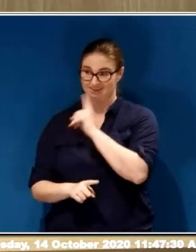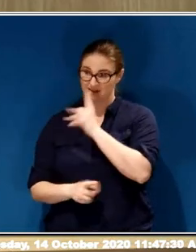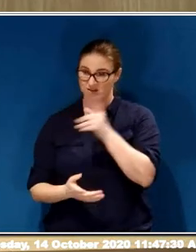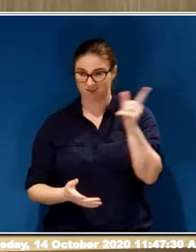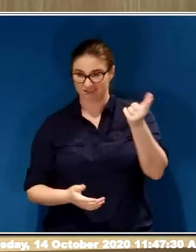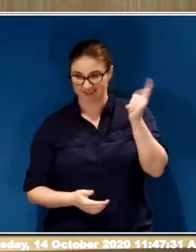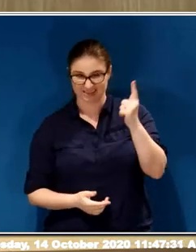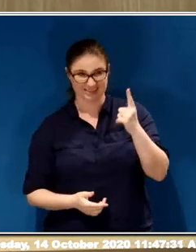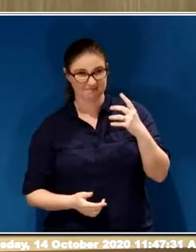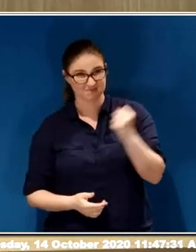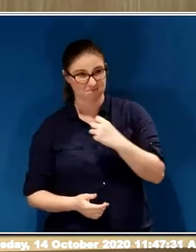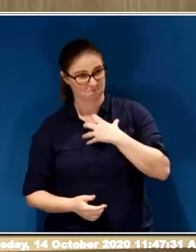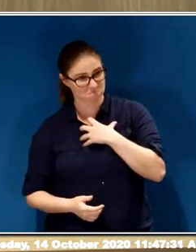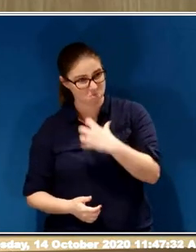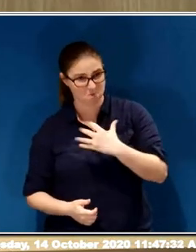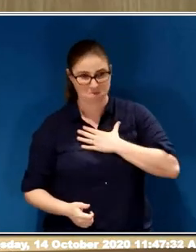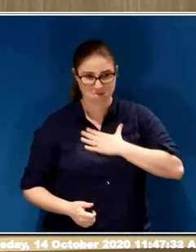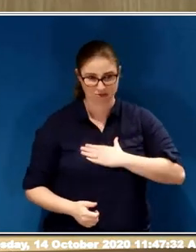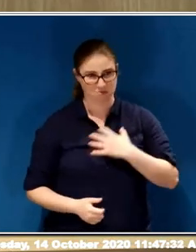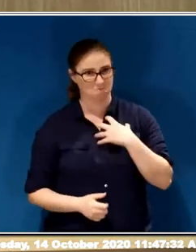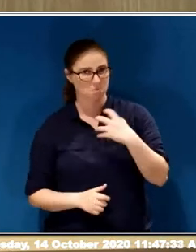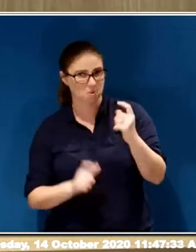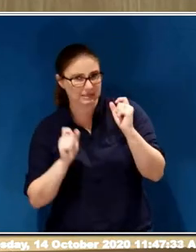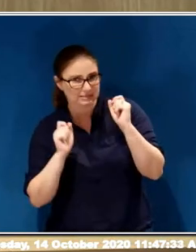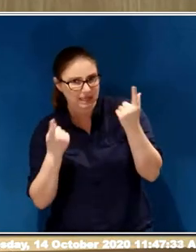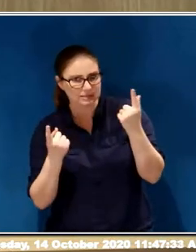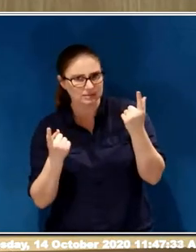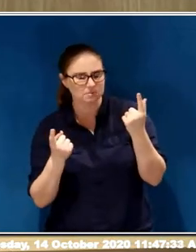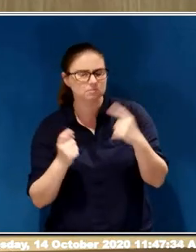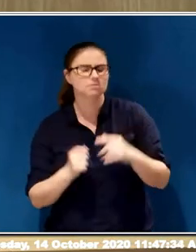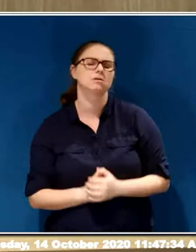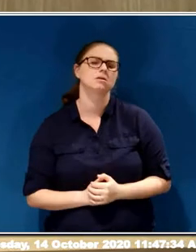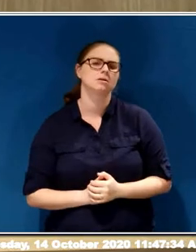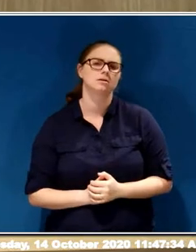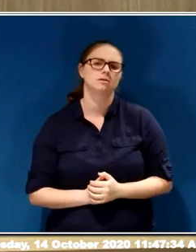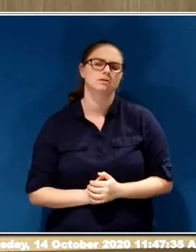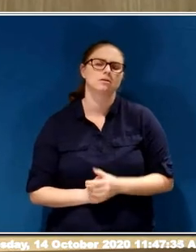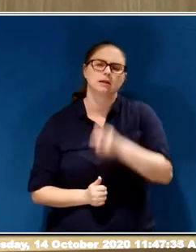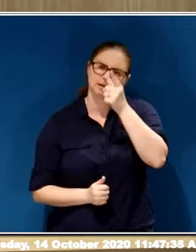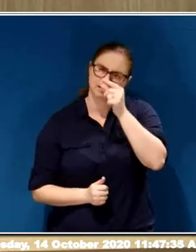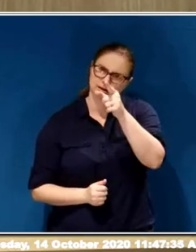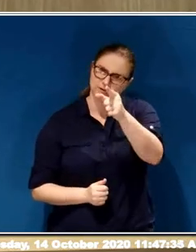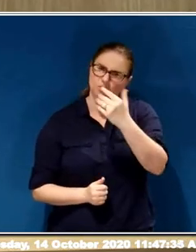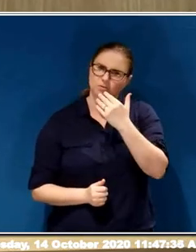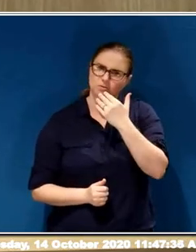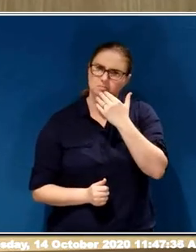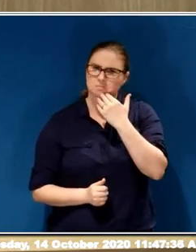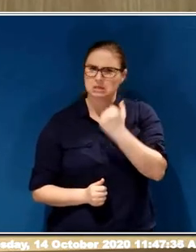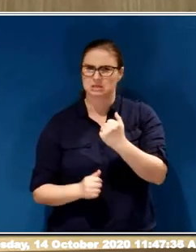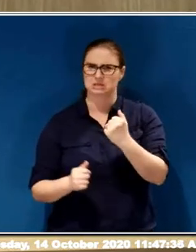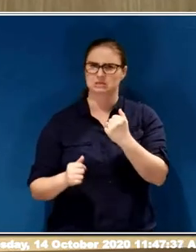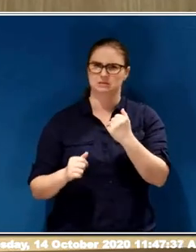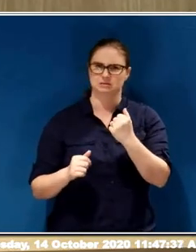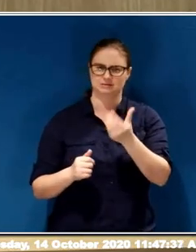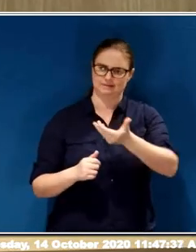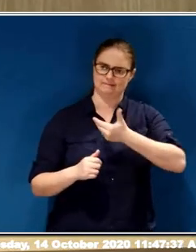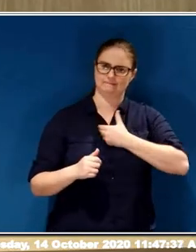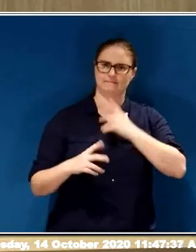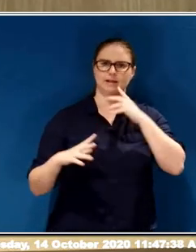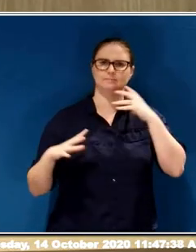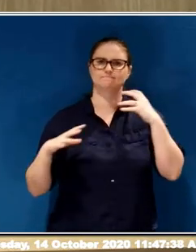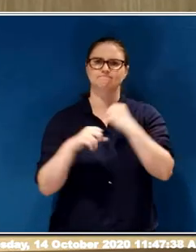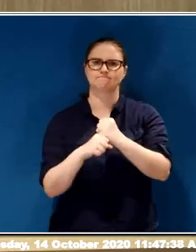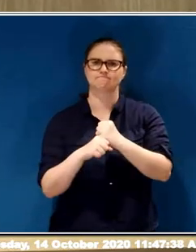Are you able to, in summary, talk about what that experience for you,